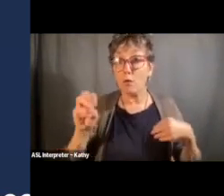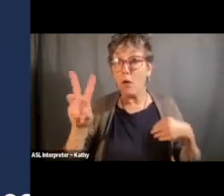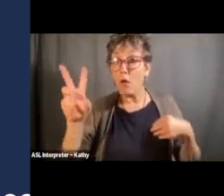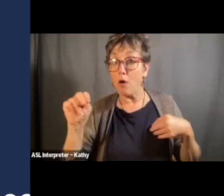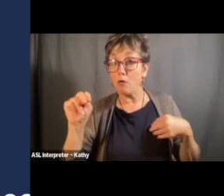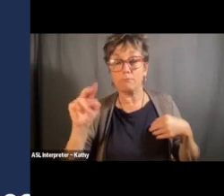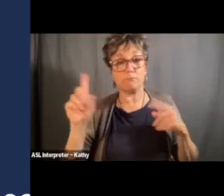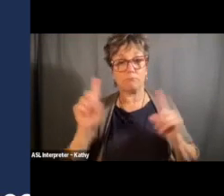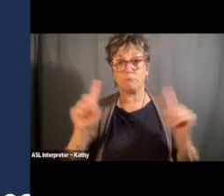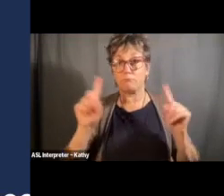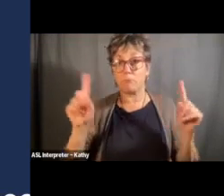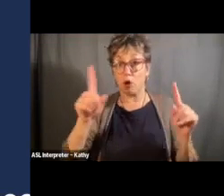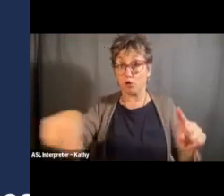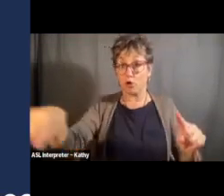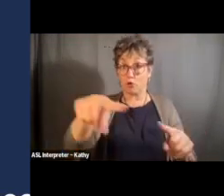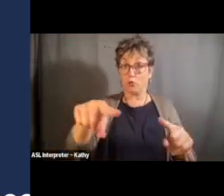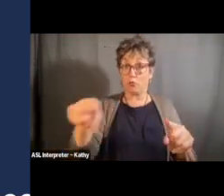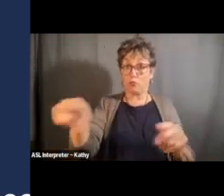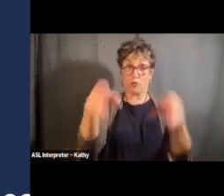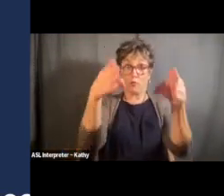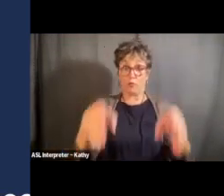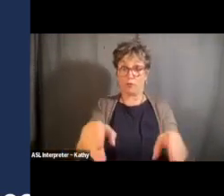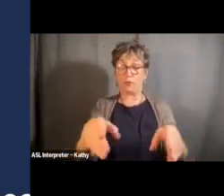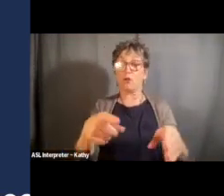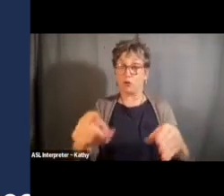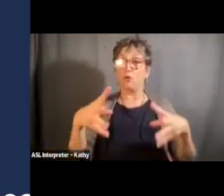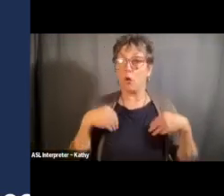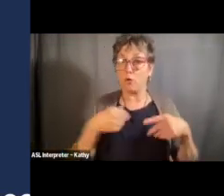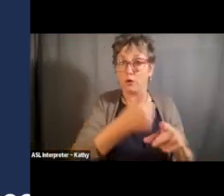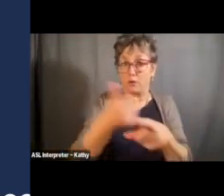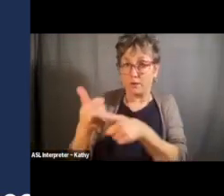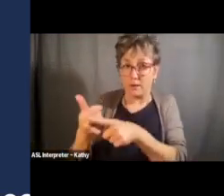We do not sell the data, not even to pharmaceutical companies and Biotech Industry.